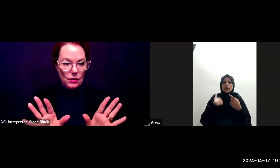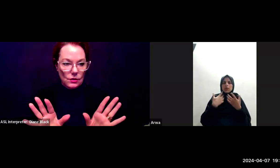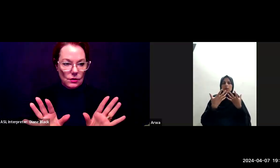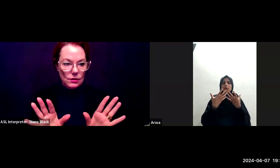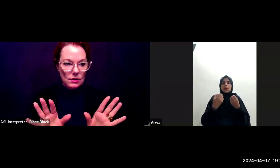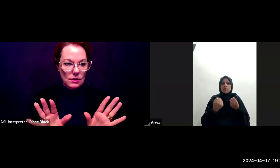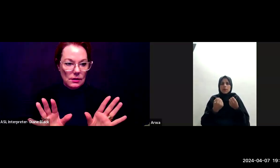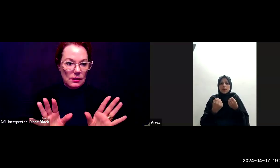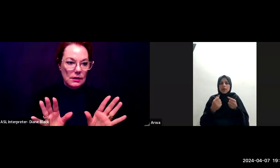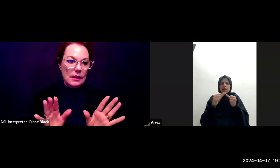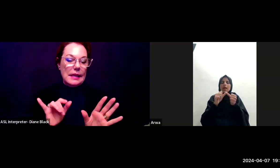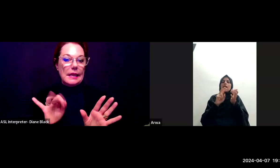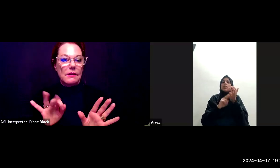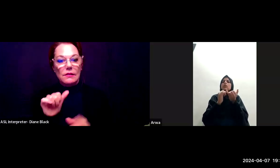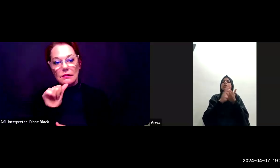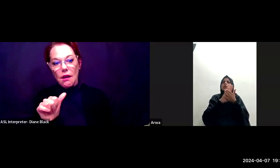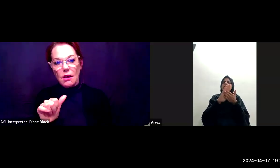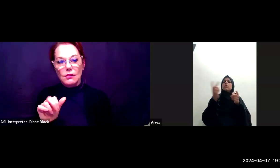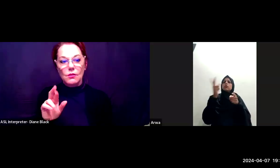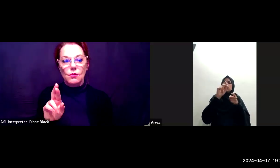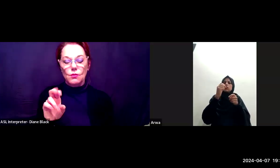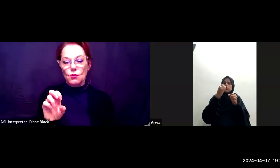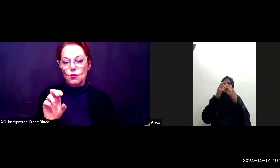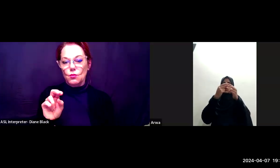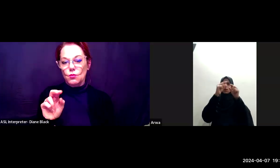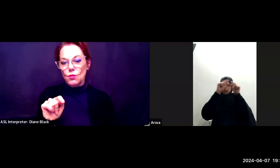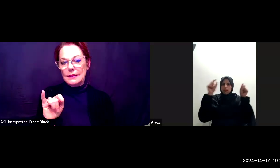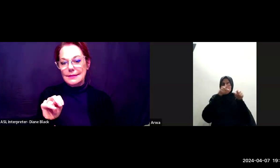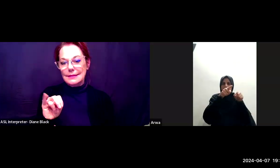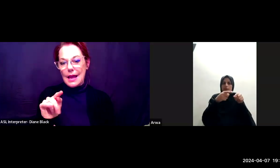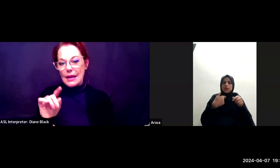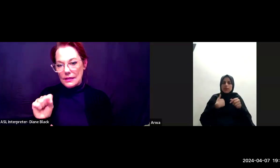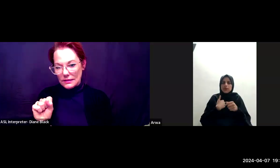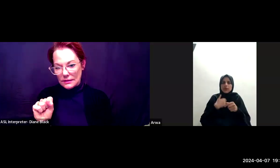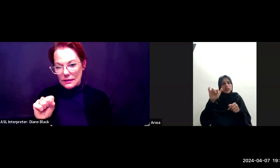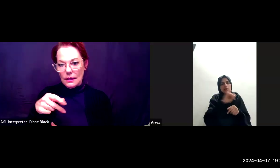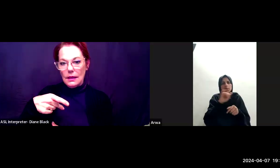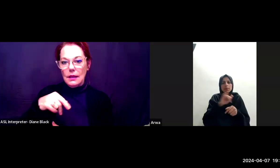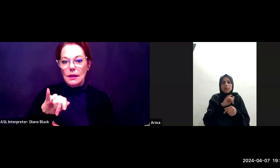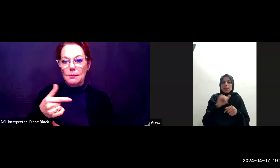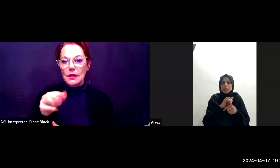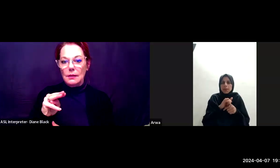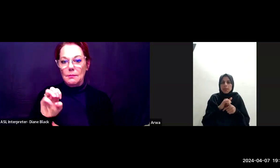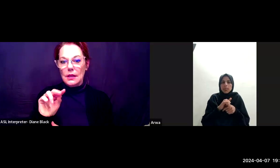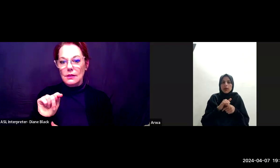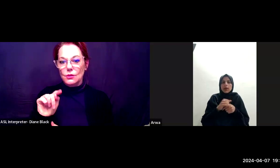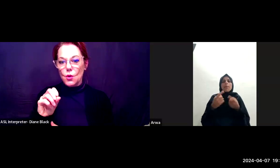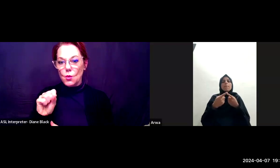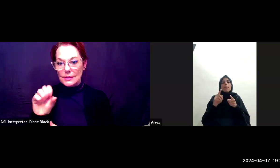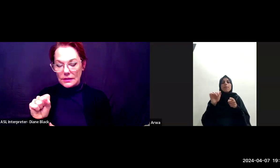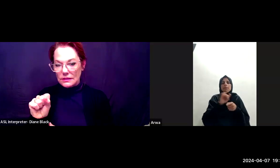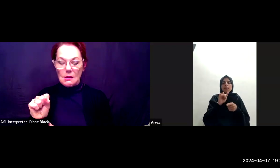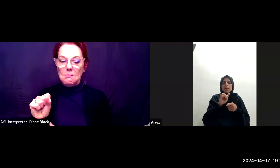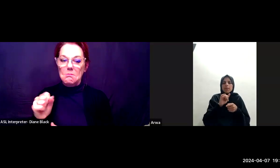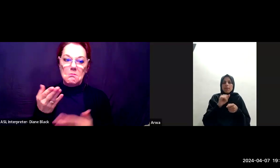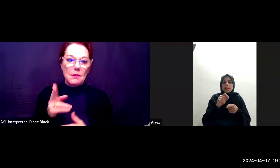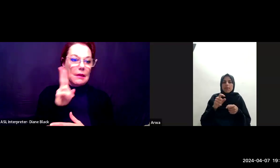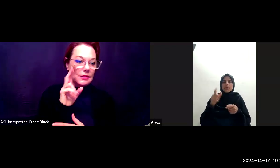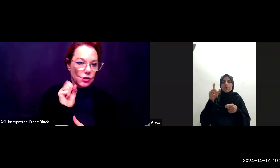Usher syndrome. You know they don't sound the same. okay because retinitis pigmentosa is meant also as a condition